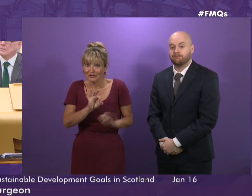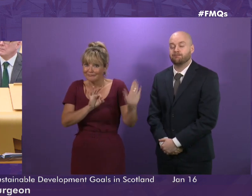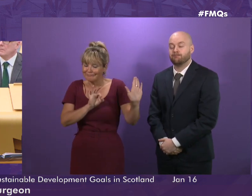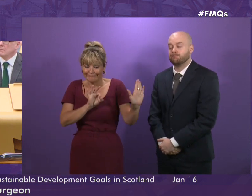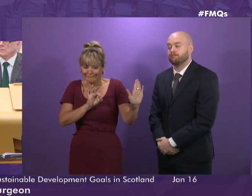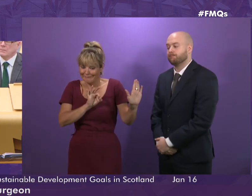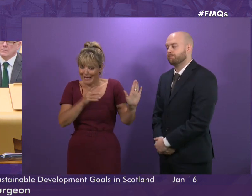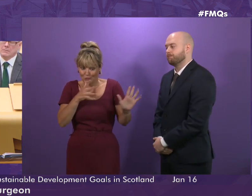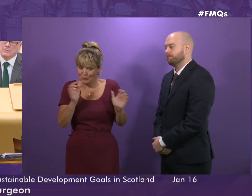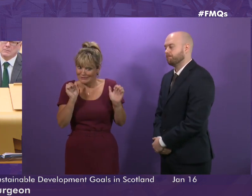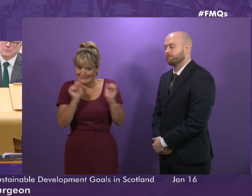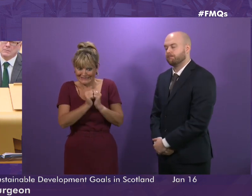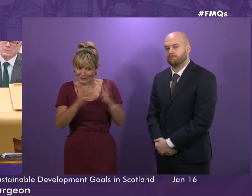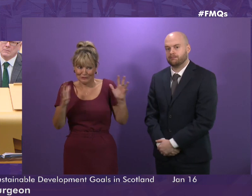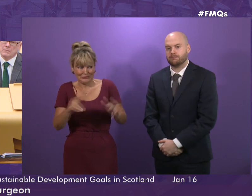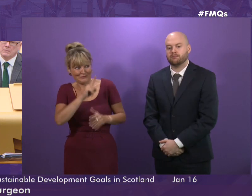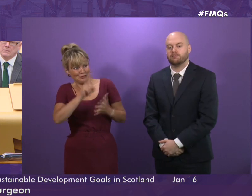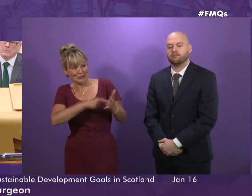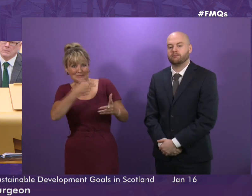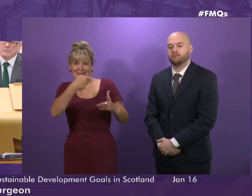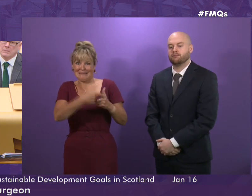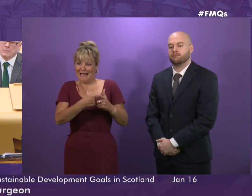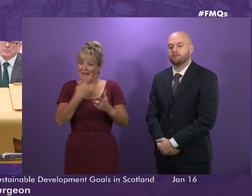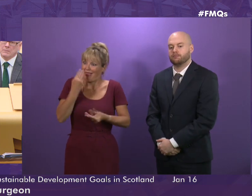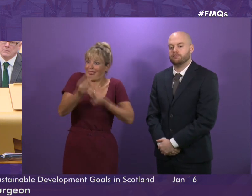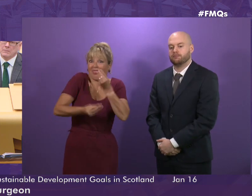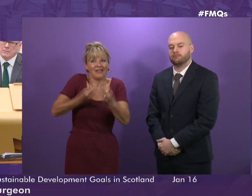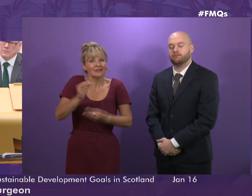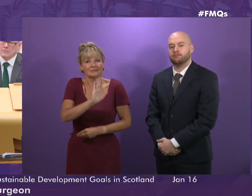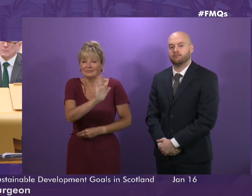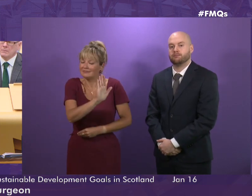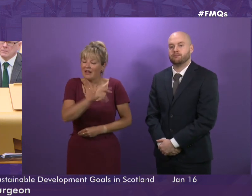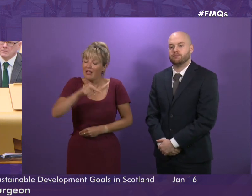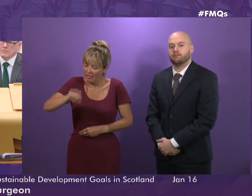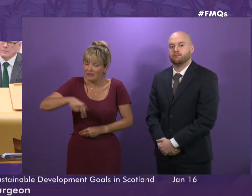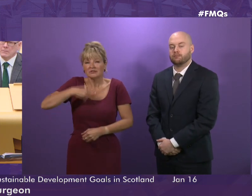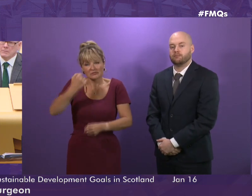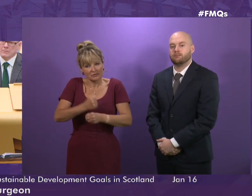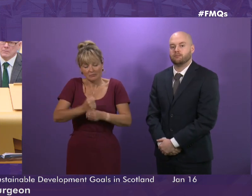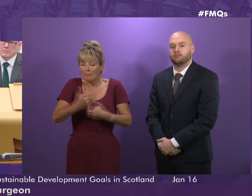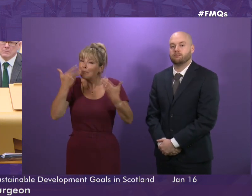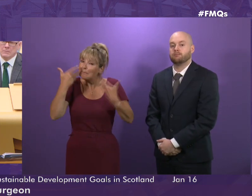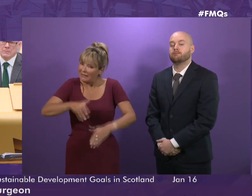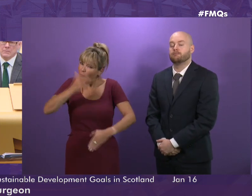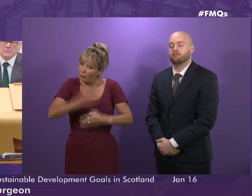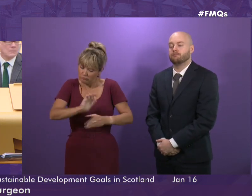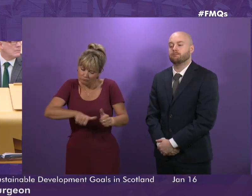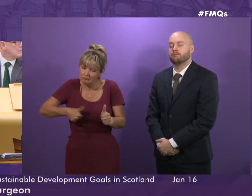agree with James Kelly’s characterisation of the situation. The Scottish Government has worked, and will continue to work, to support the police service